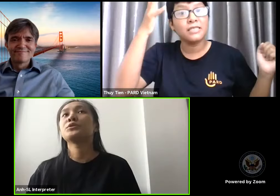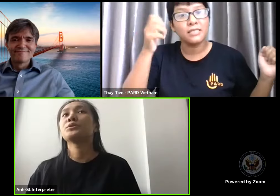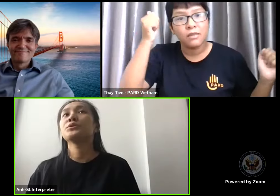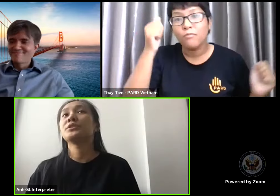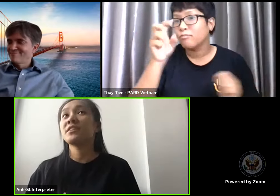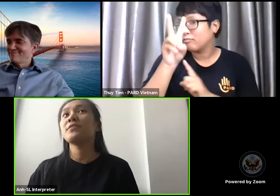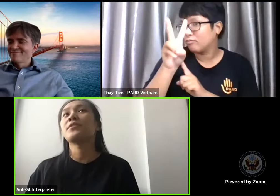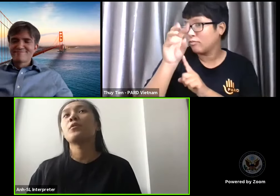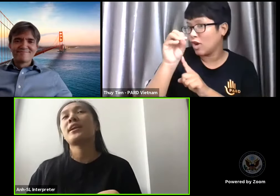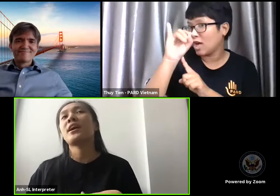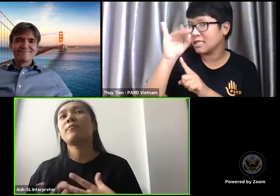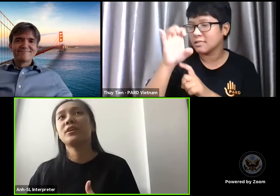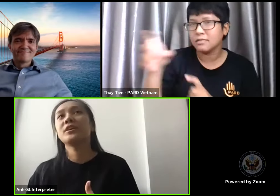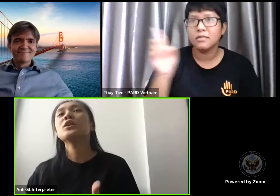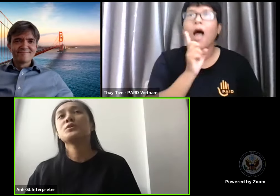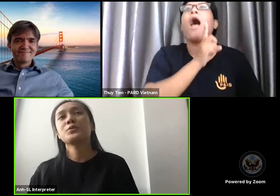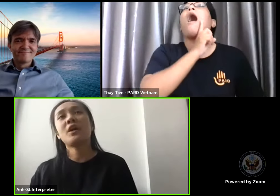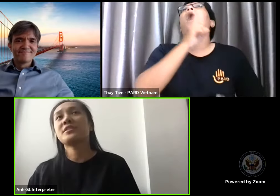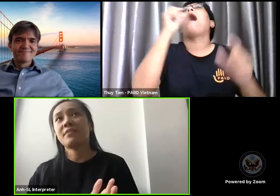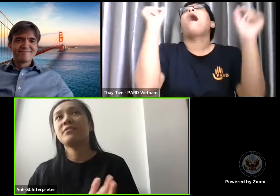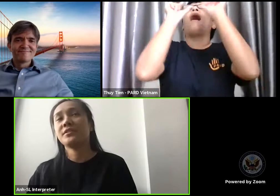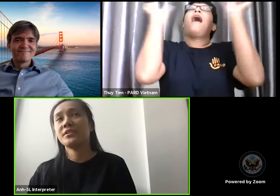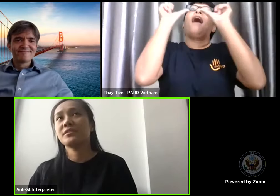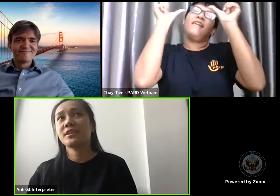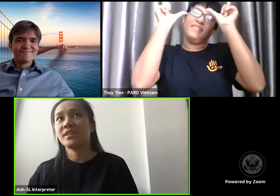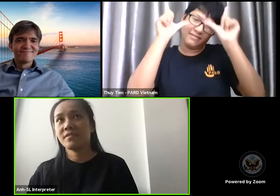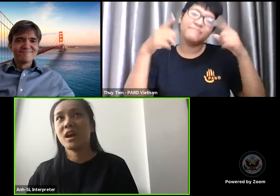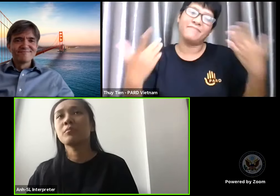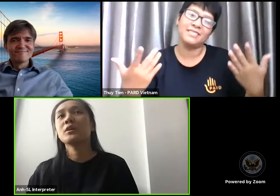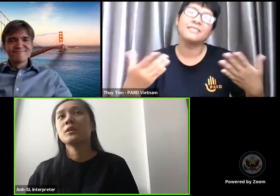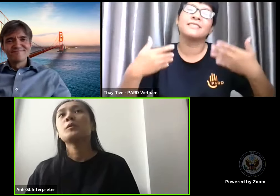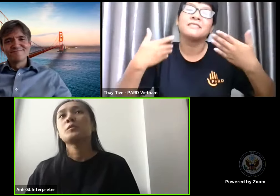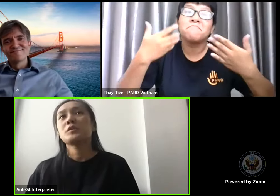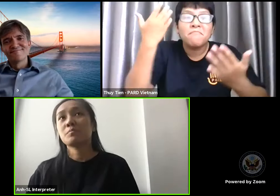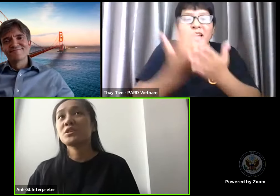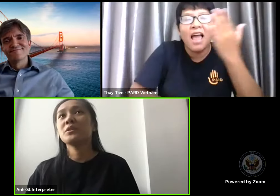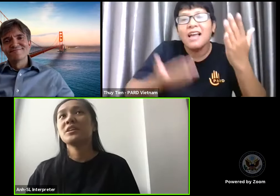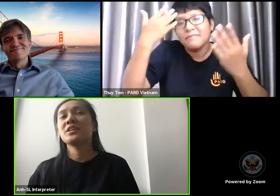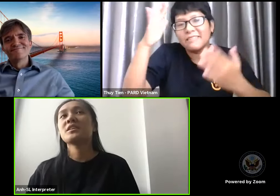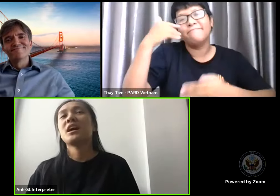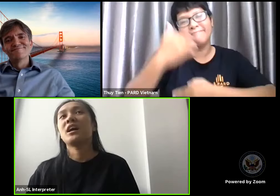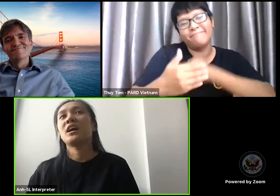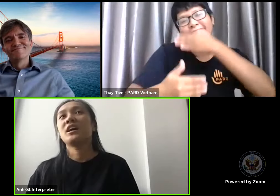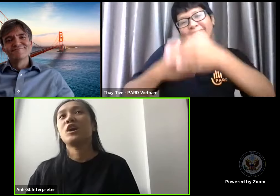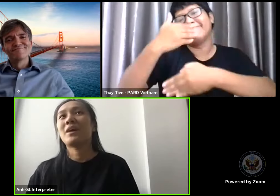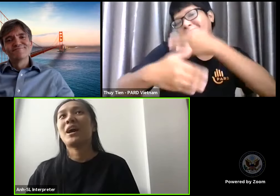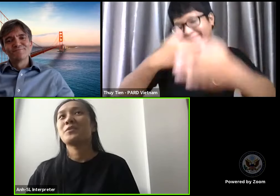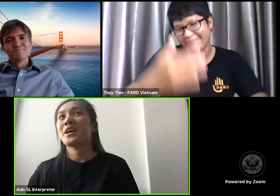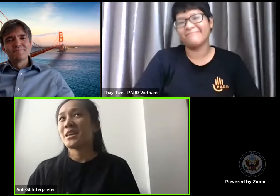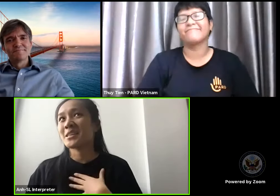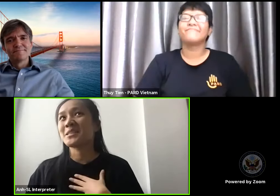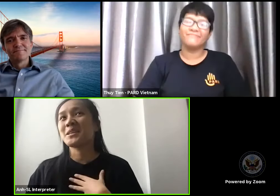to deliver what I have learned to other deaf leaders in Vietnam, especially about the identity